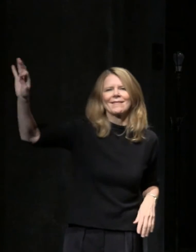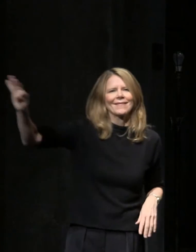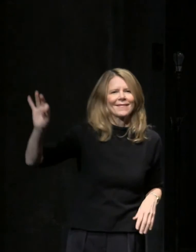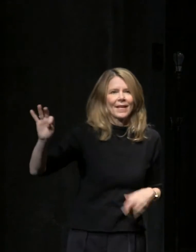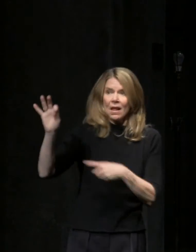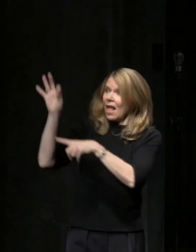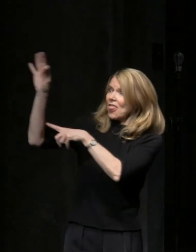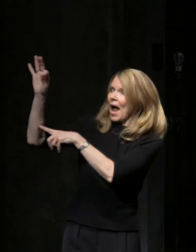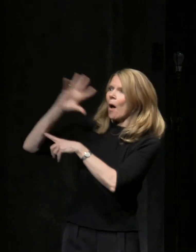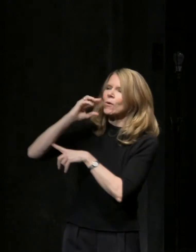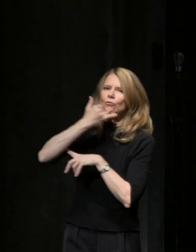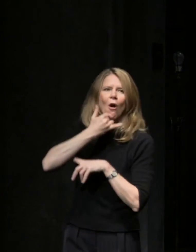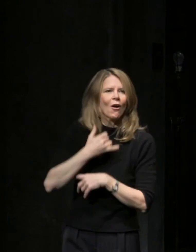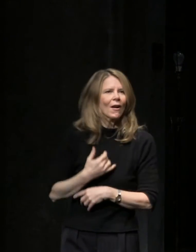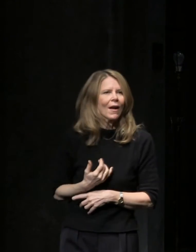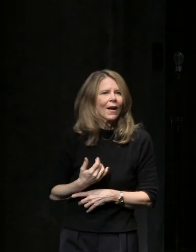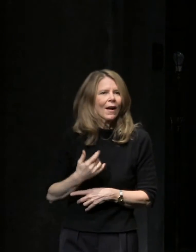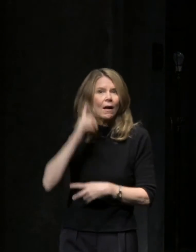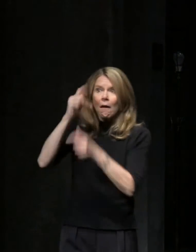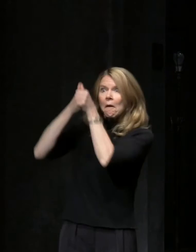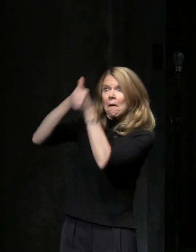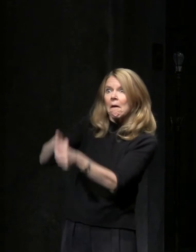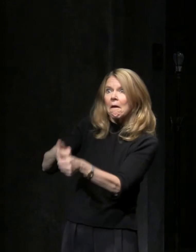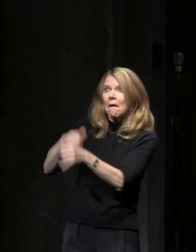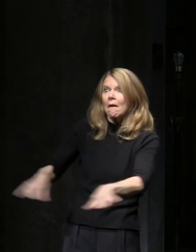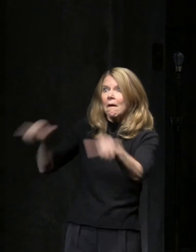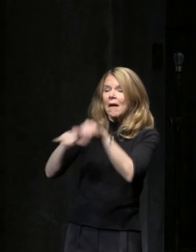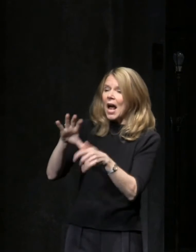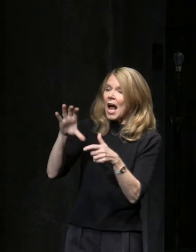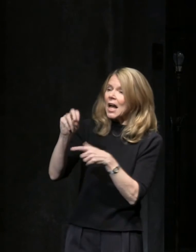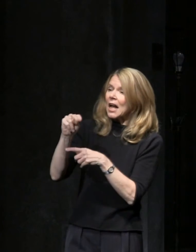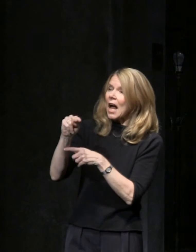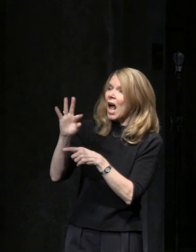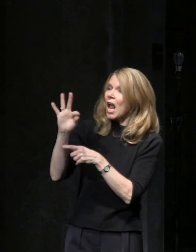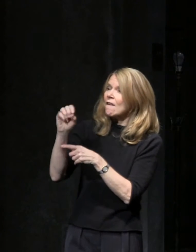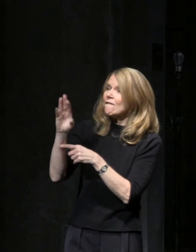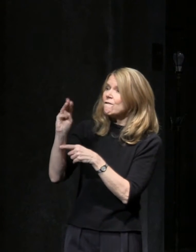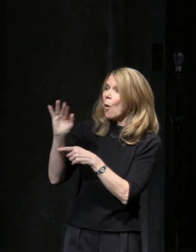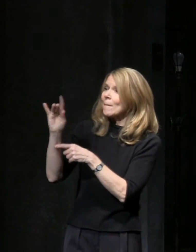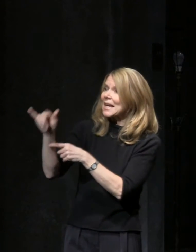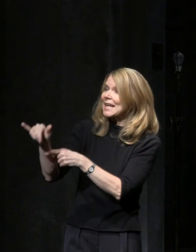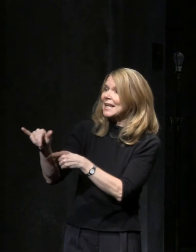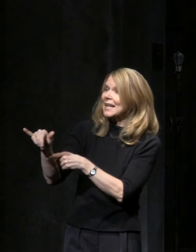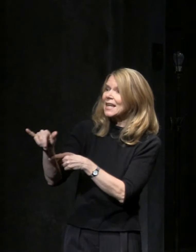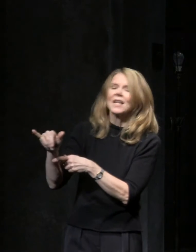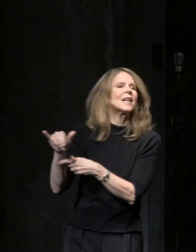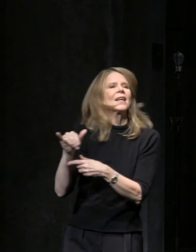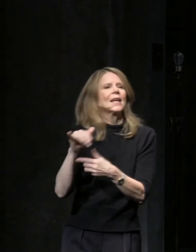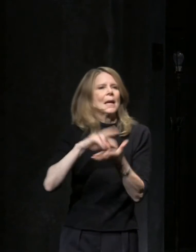Not of conformity. As a friend of mine said, conformity is making yourself less interesting than you are.